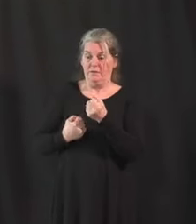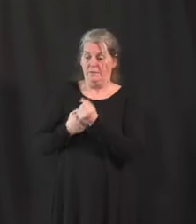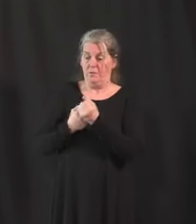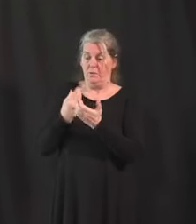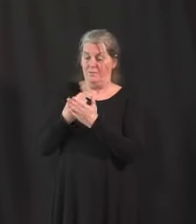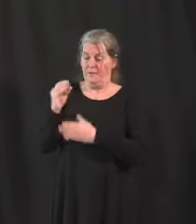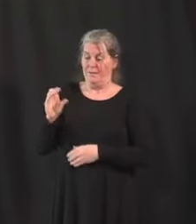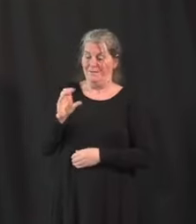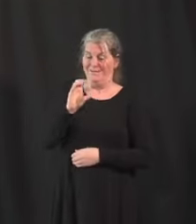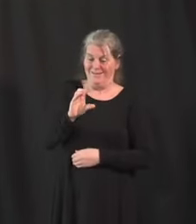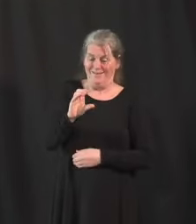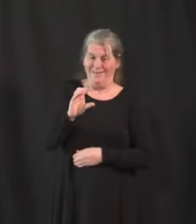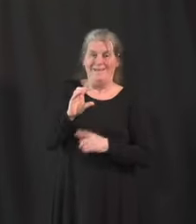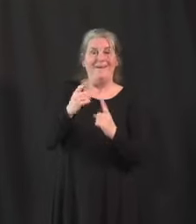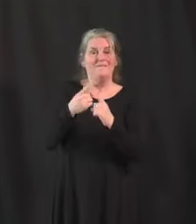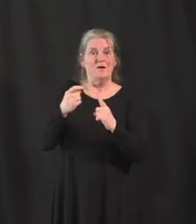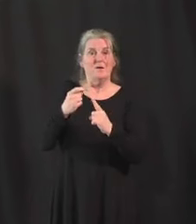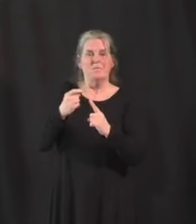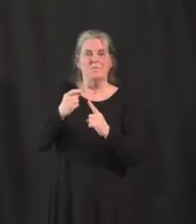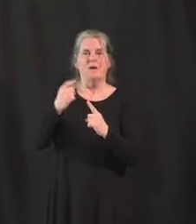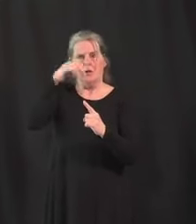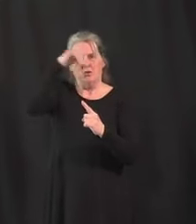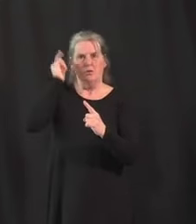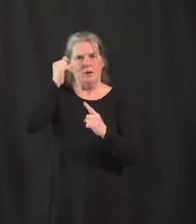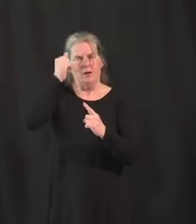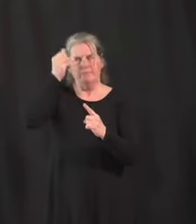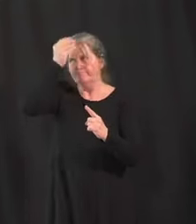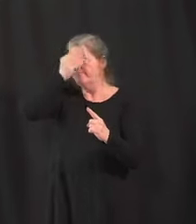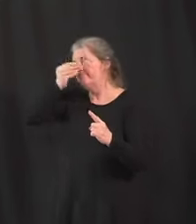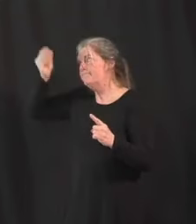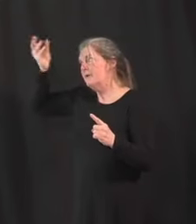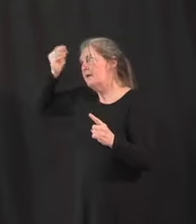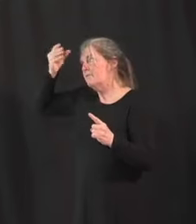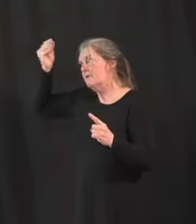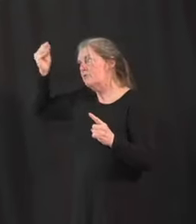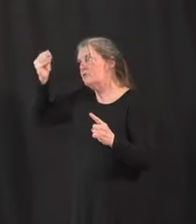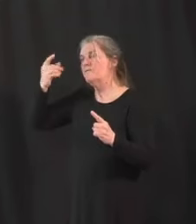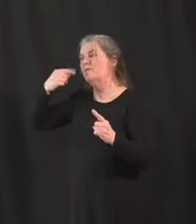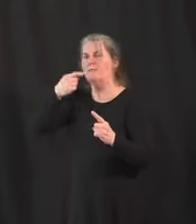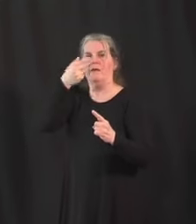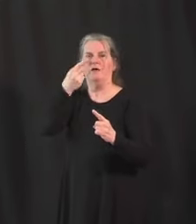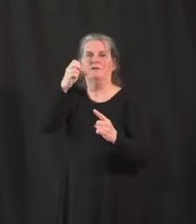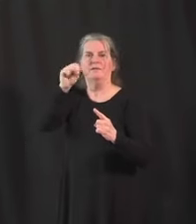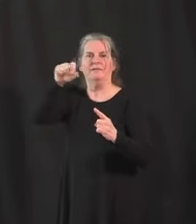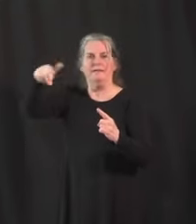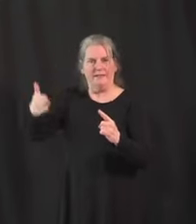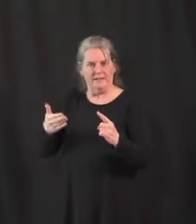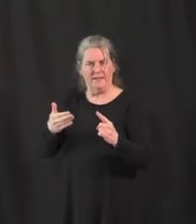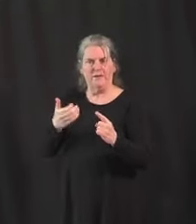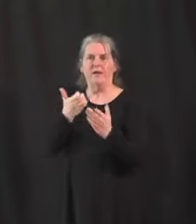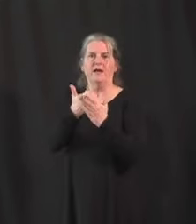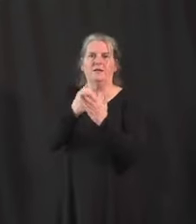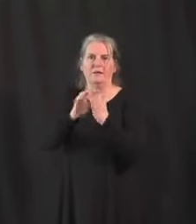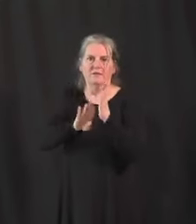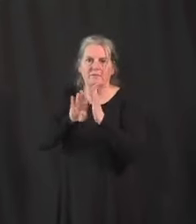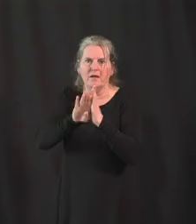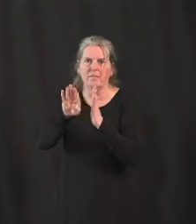BEEN SHARING, EITHER BE IT FROM HEALTH AND SOCIAL SERVICES DEPARTMENT, ECONOMIC DEVELOPMENT, COMMUNITY SERVICES,